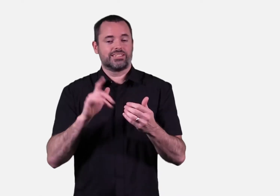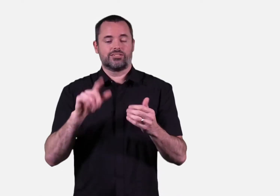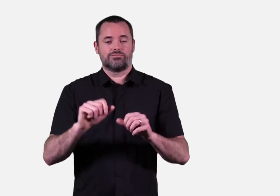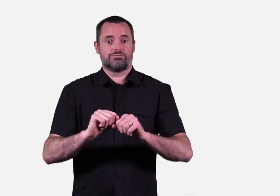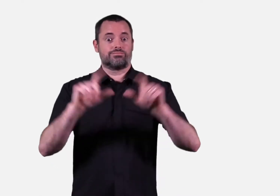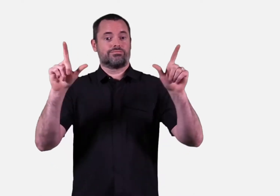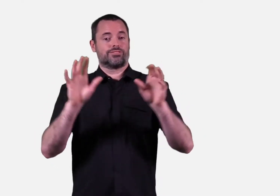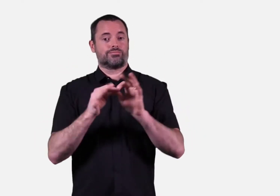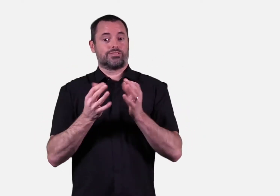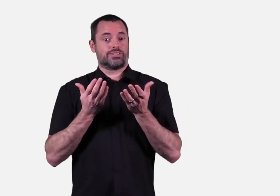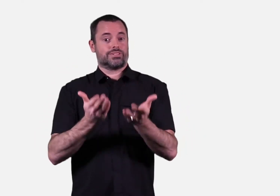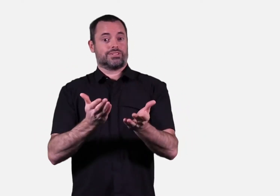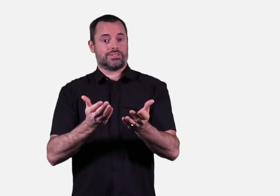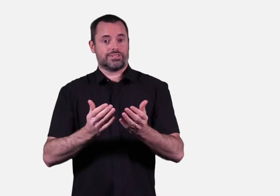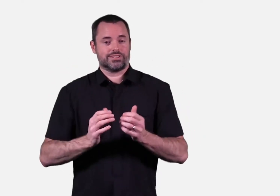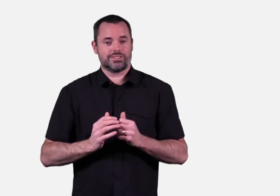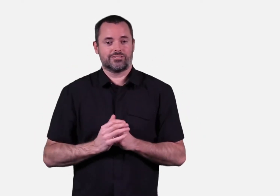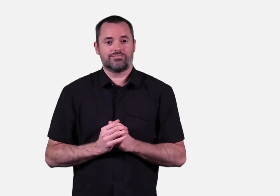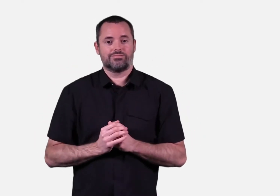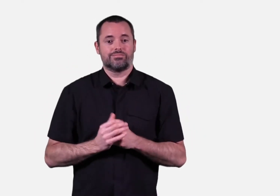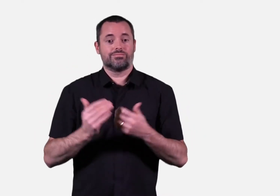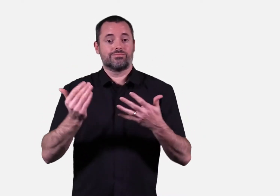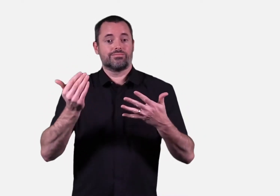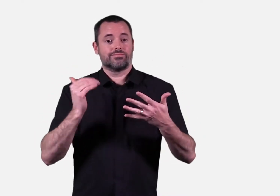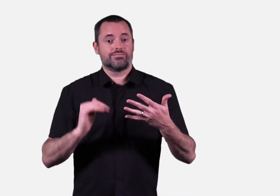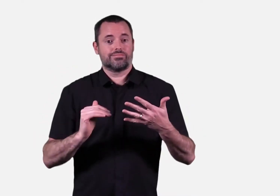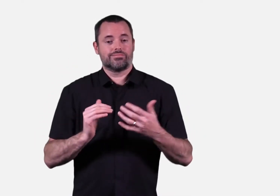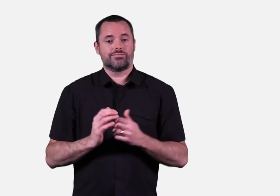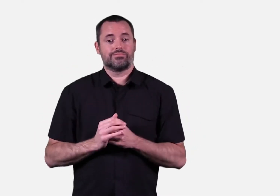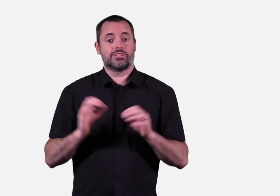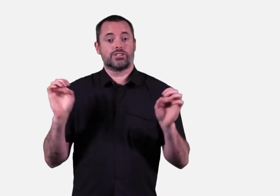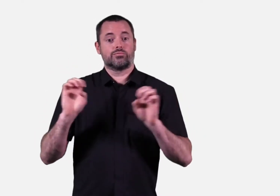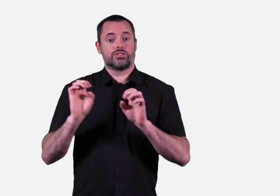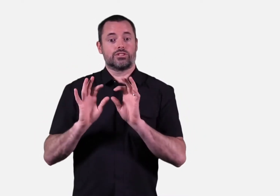Emergency Interpreting Services (EIS),